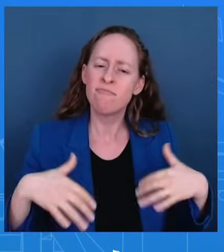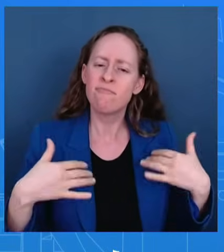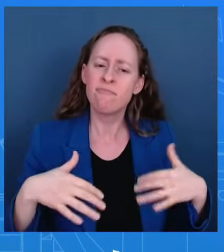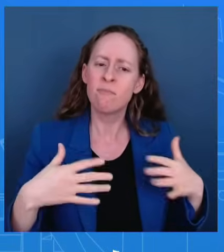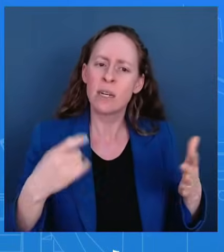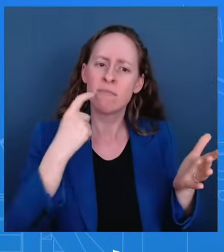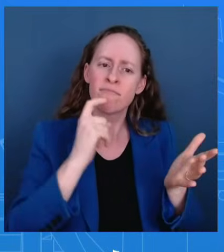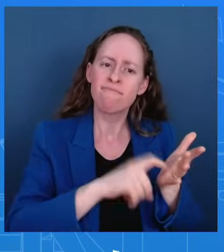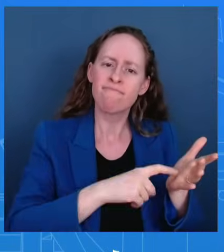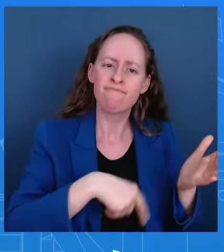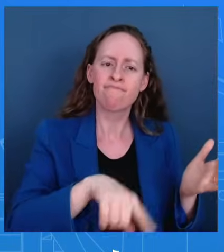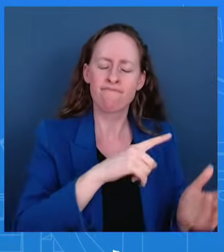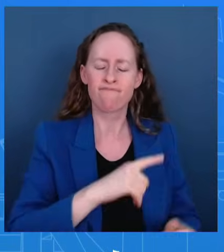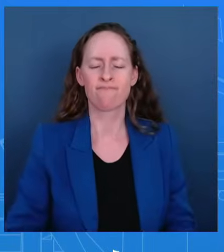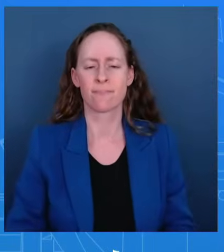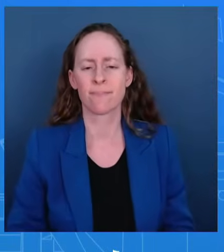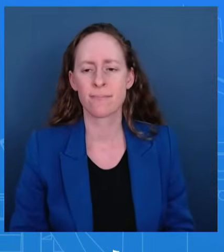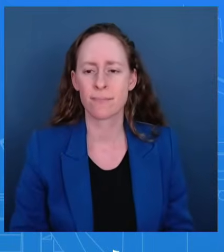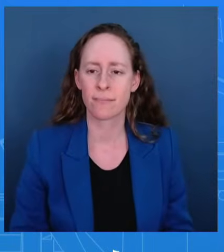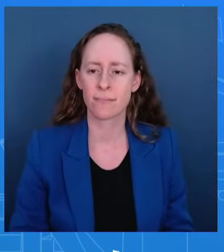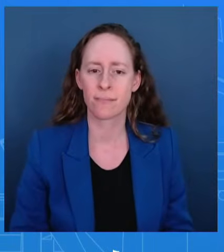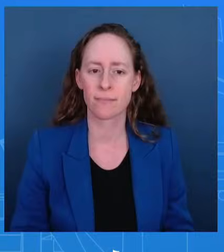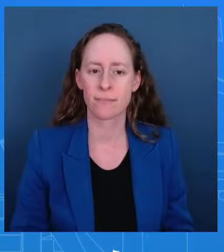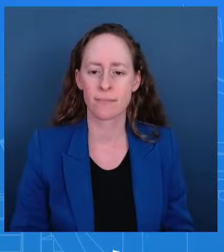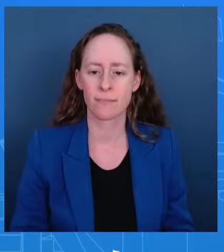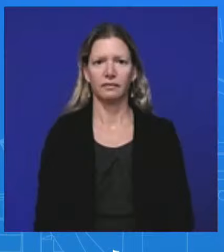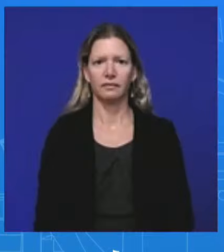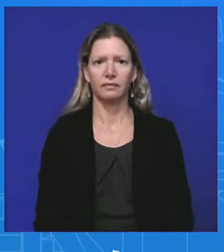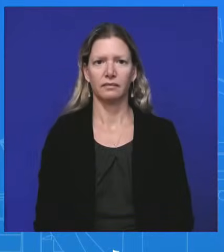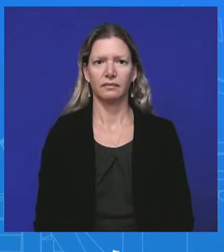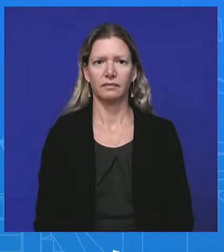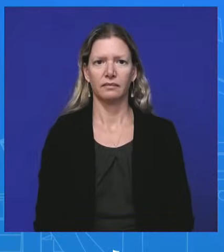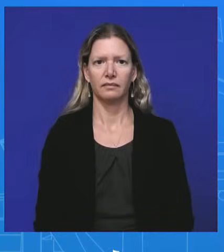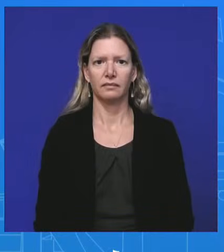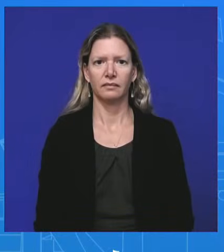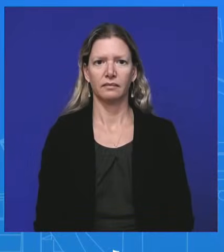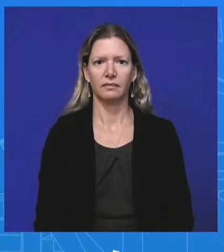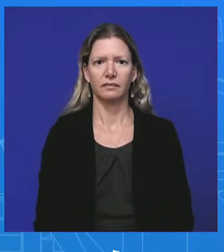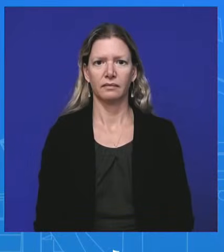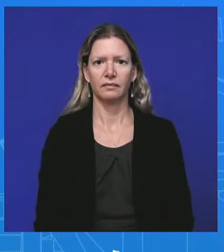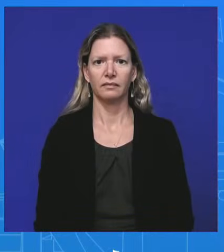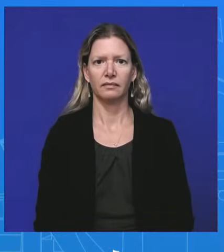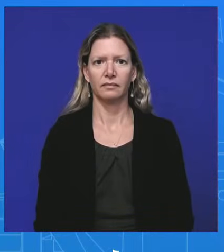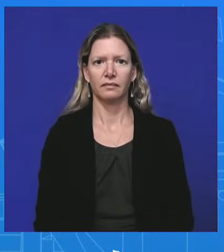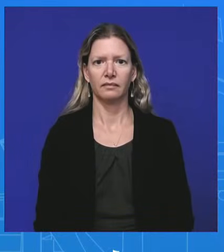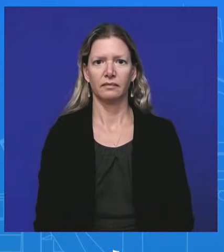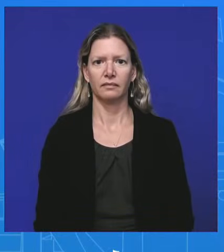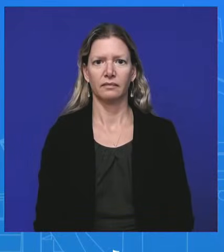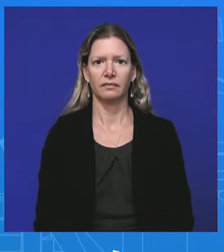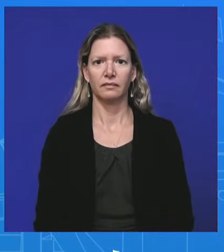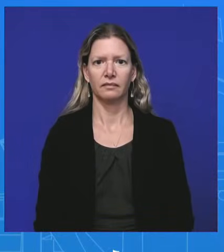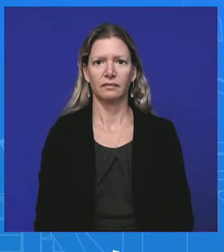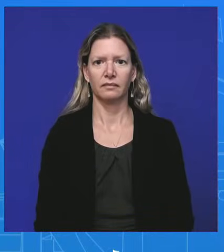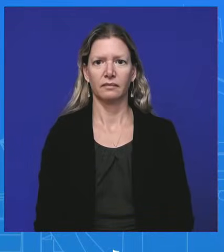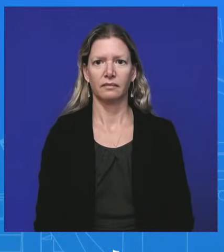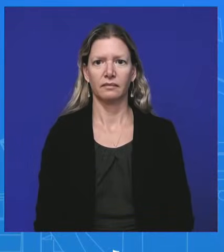The Press: Thanks, Karine. Can we still assume that the Kansas City Chiefs will be visiting the White House this year in celebration of their Super Bowl victory?